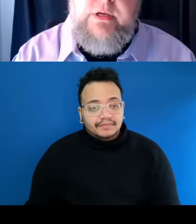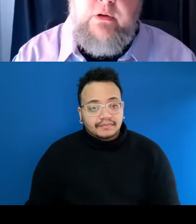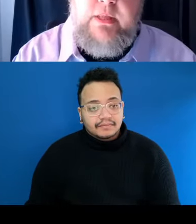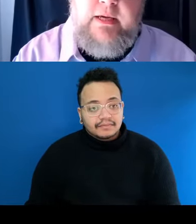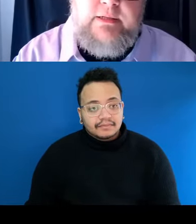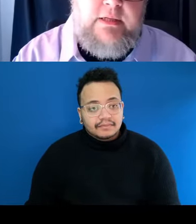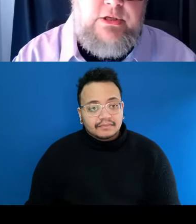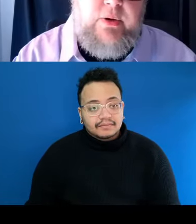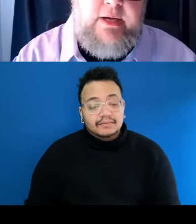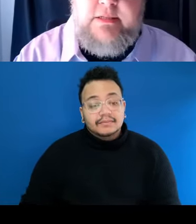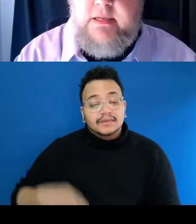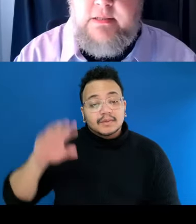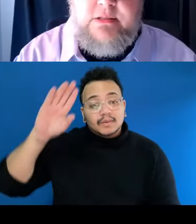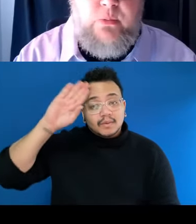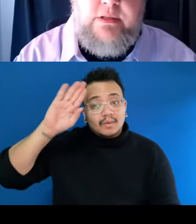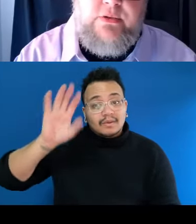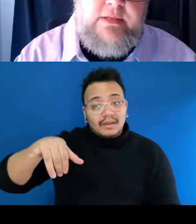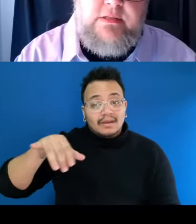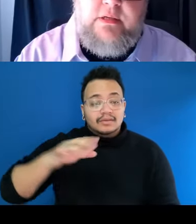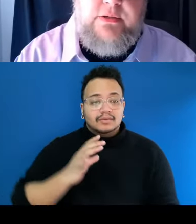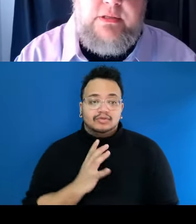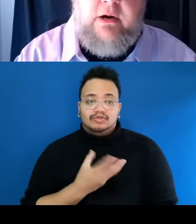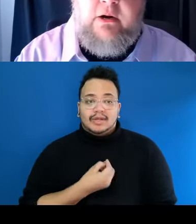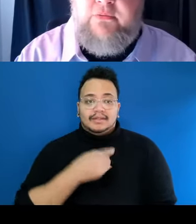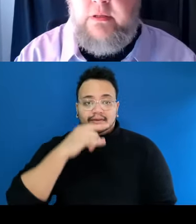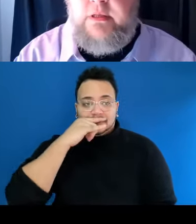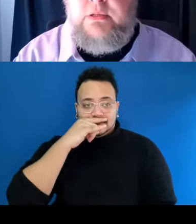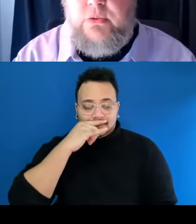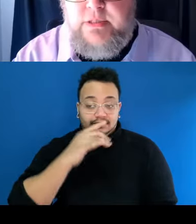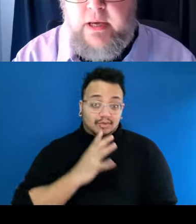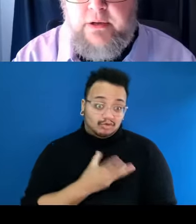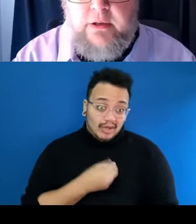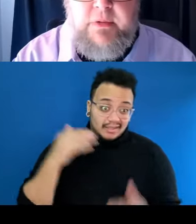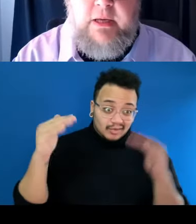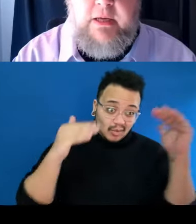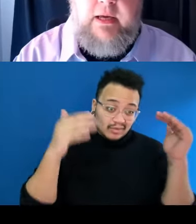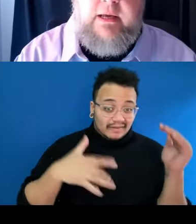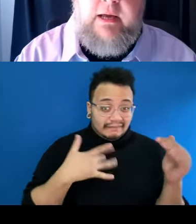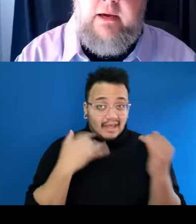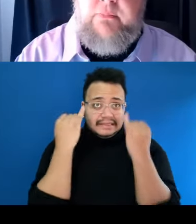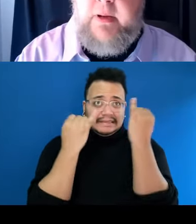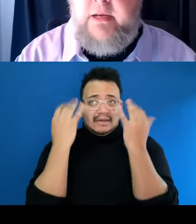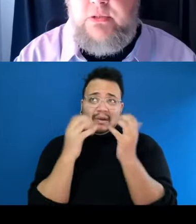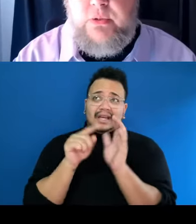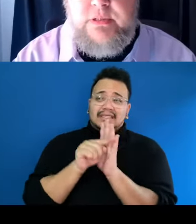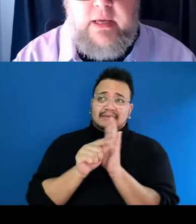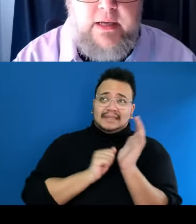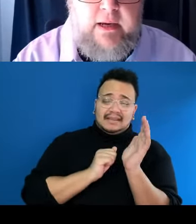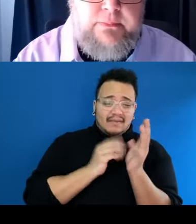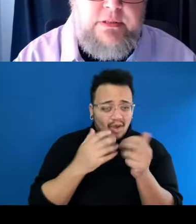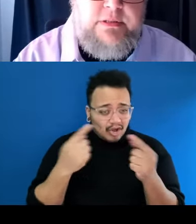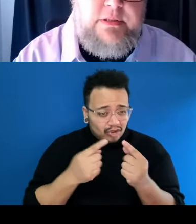We know that trans kids as well as trans adults, are feeling suicidal and have made suicide attempts.